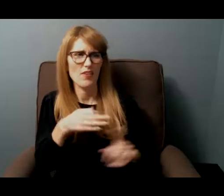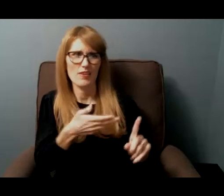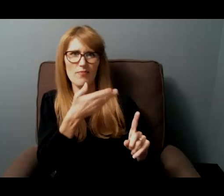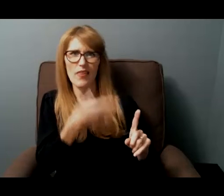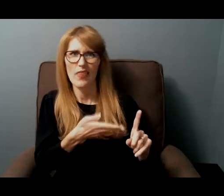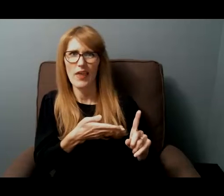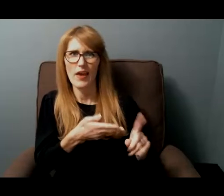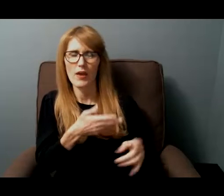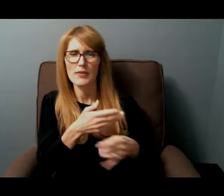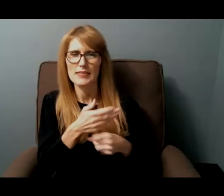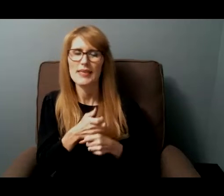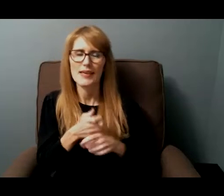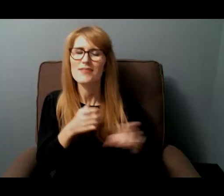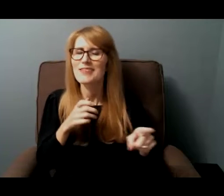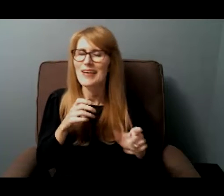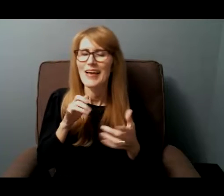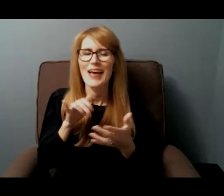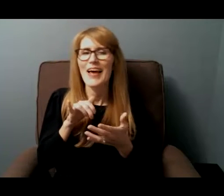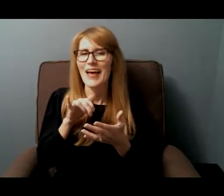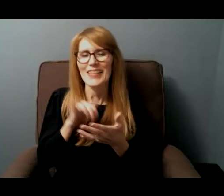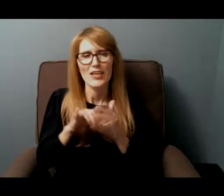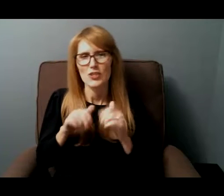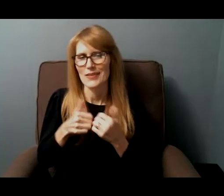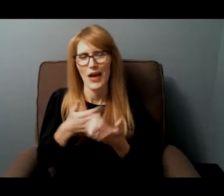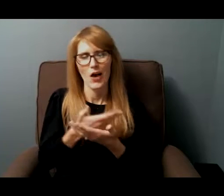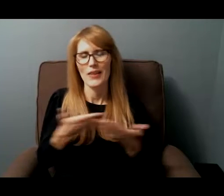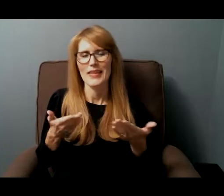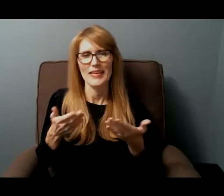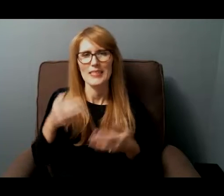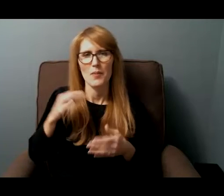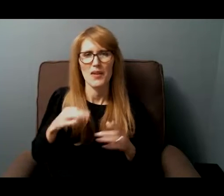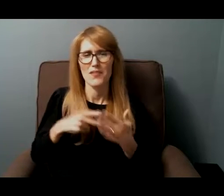of these benefit programs being complicated, and some of them, their names sound the same,